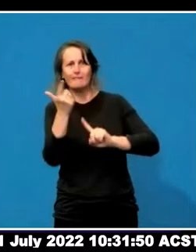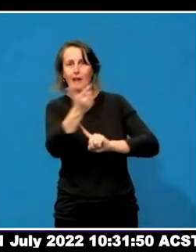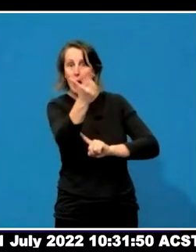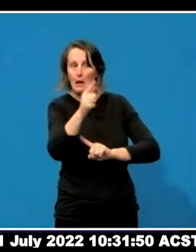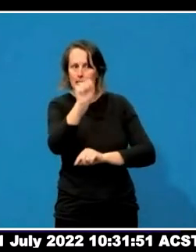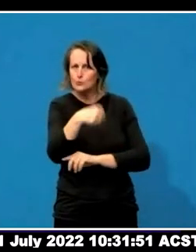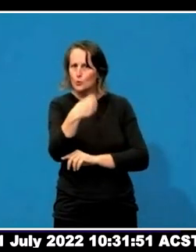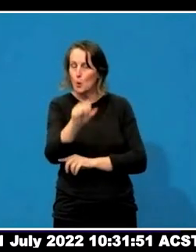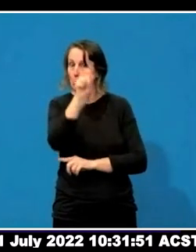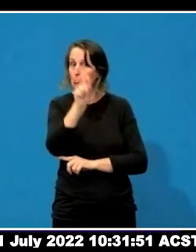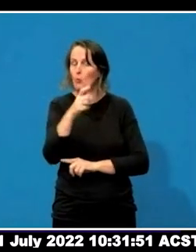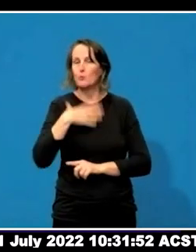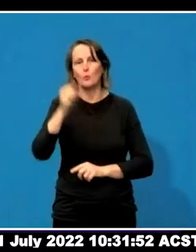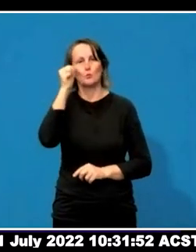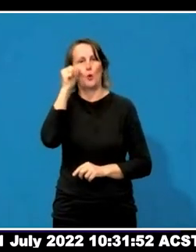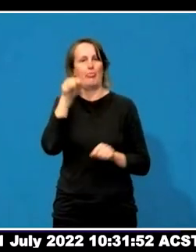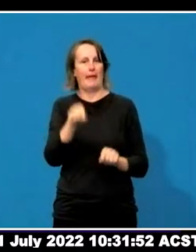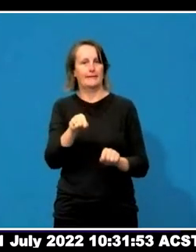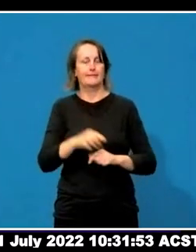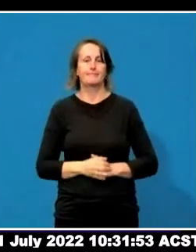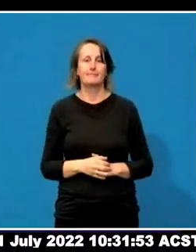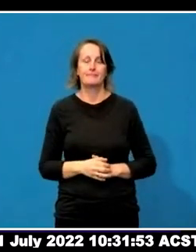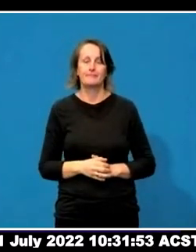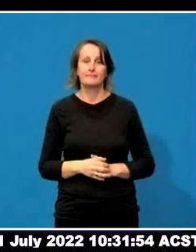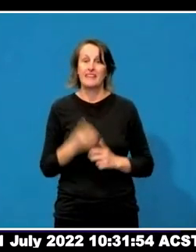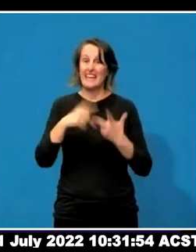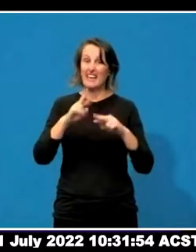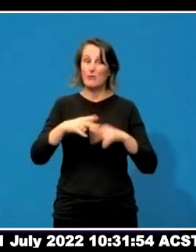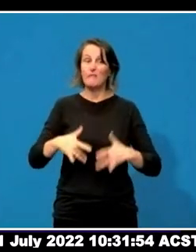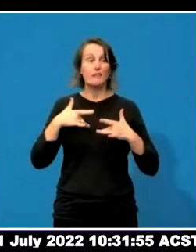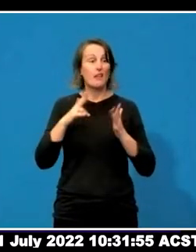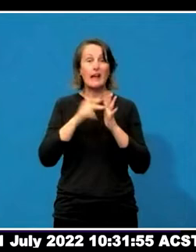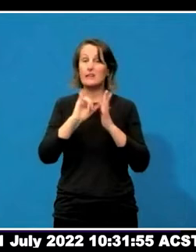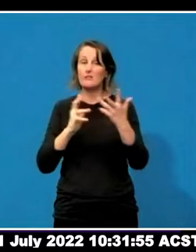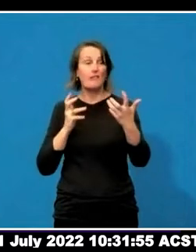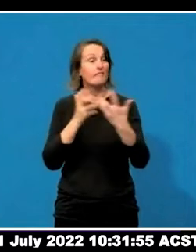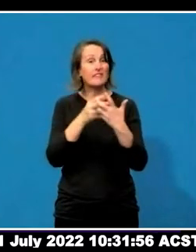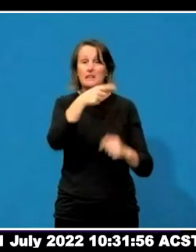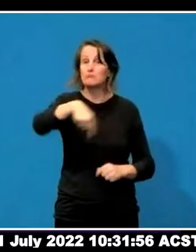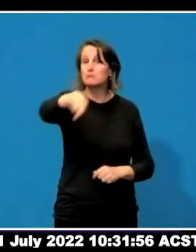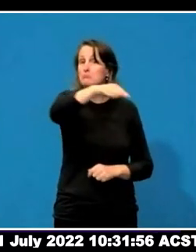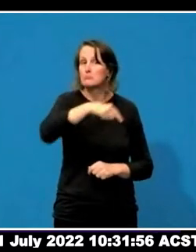If the answer to this question is no, the next question is what should be done to